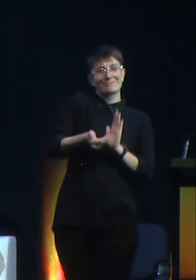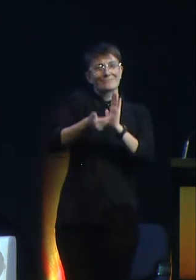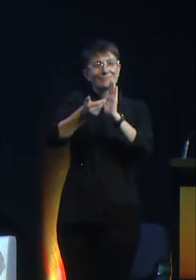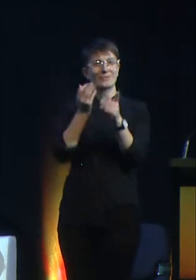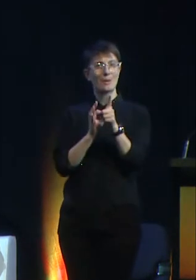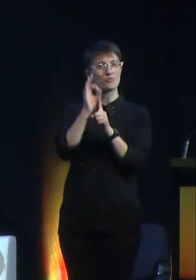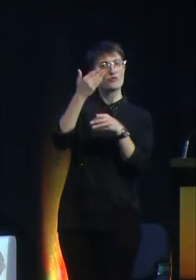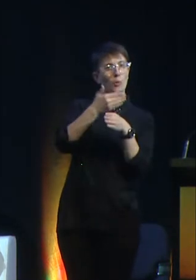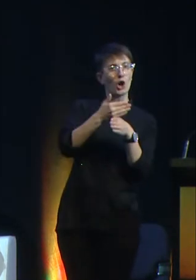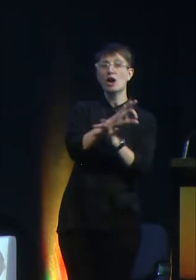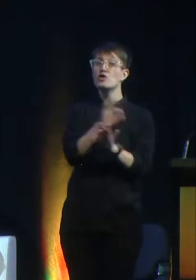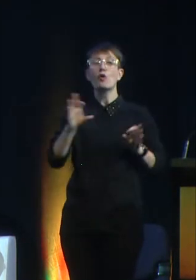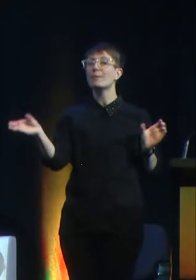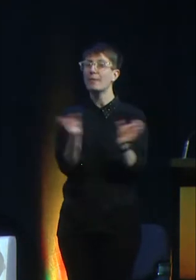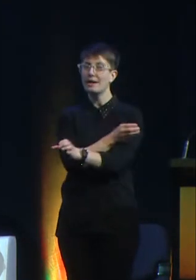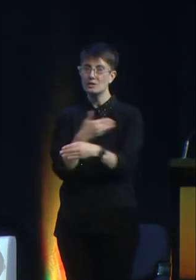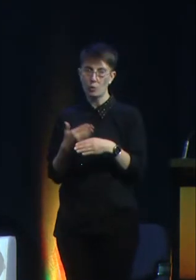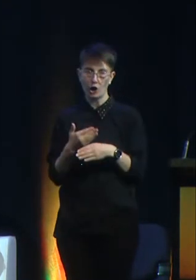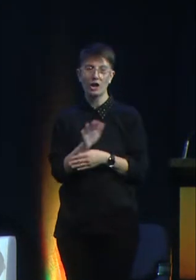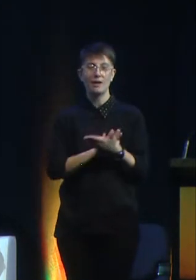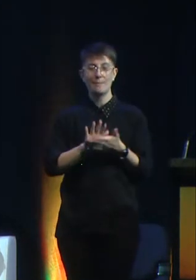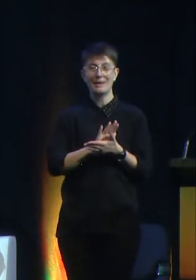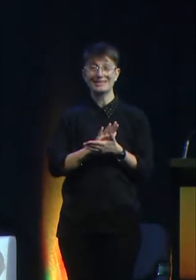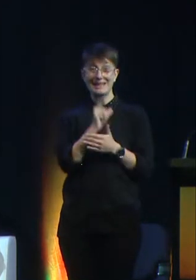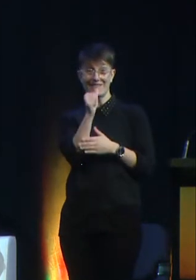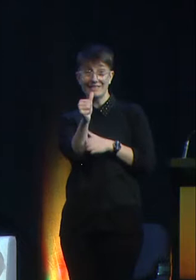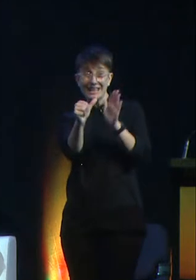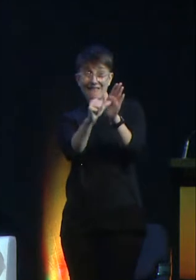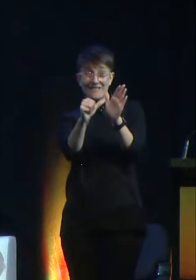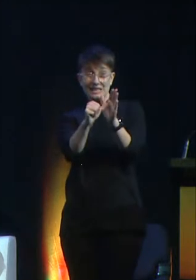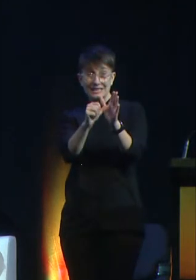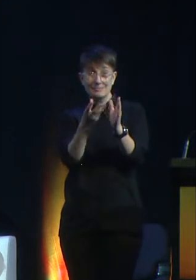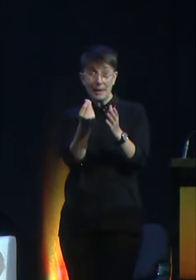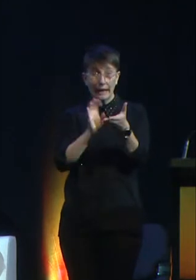means that investments in technology that economists last century predicted would result